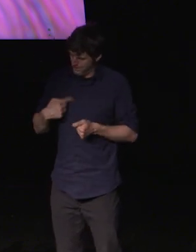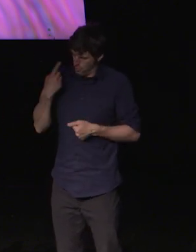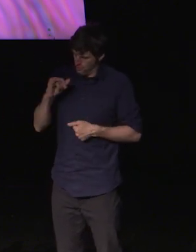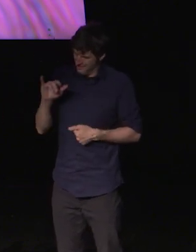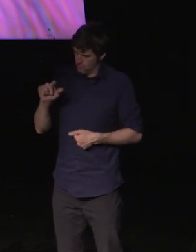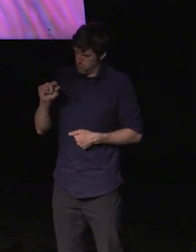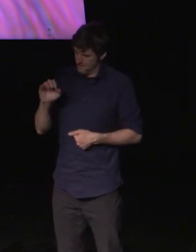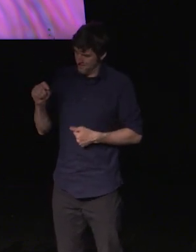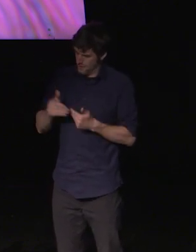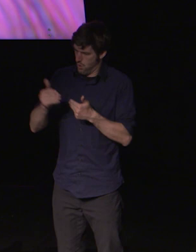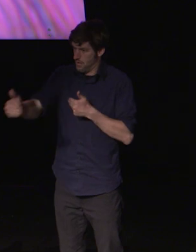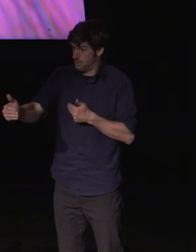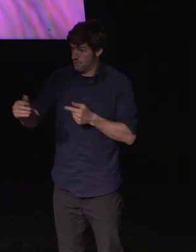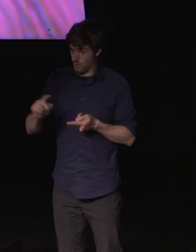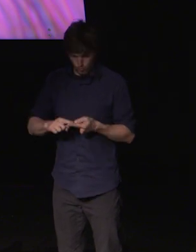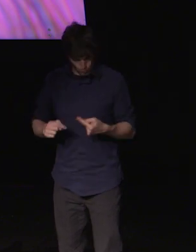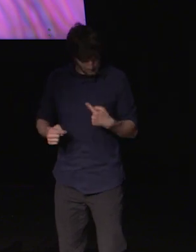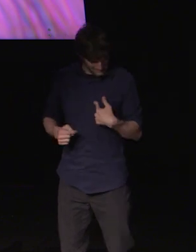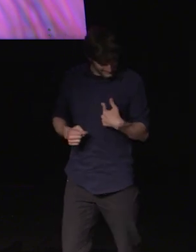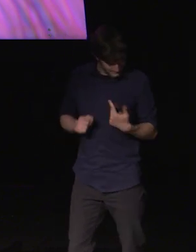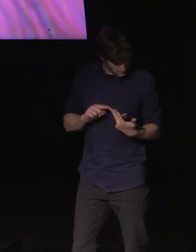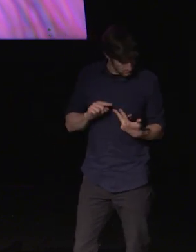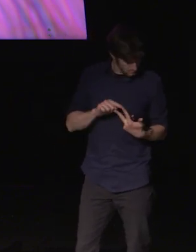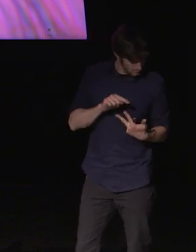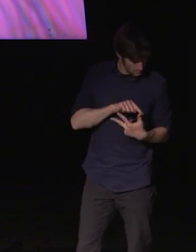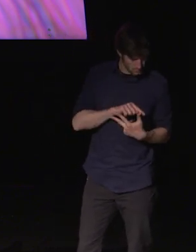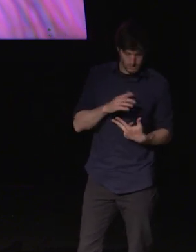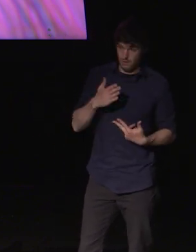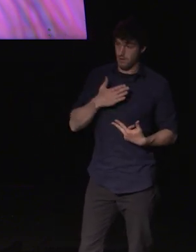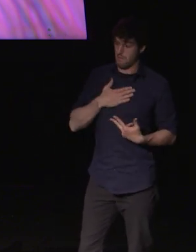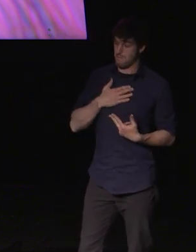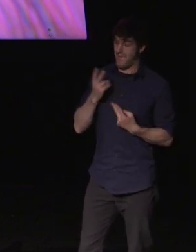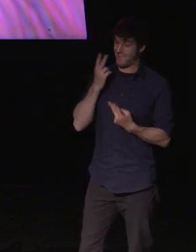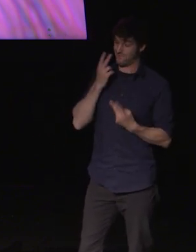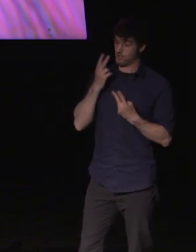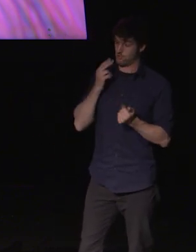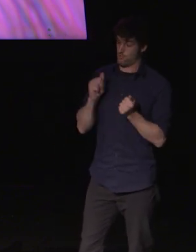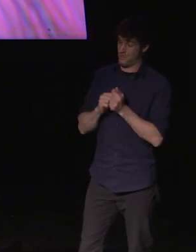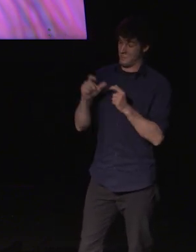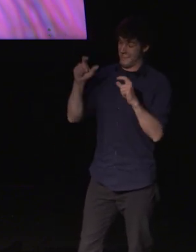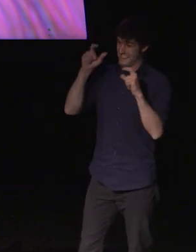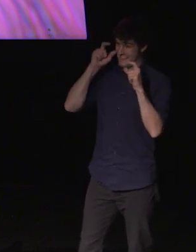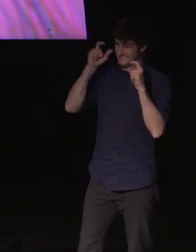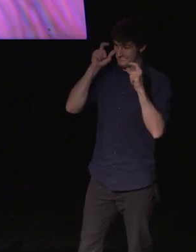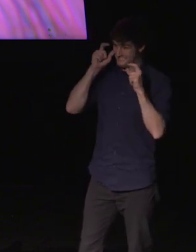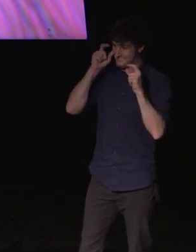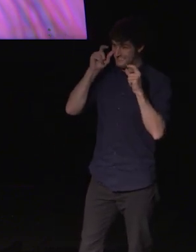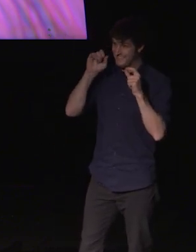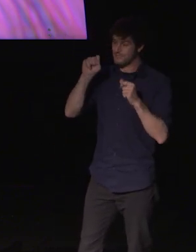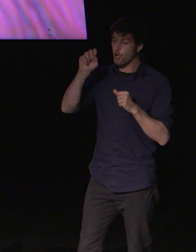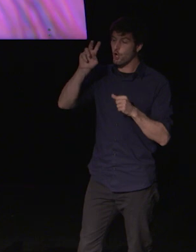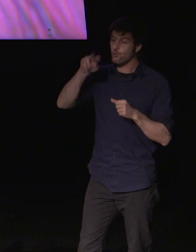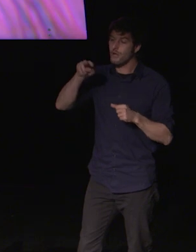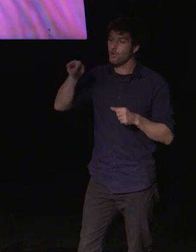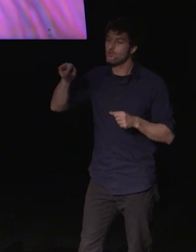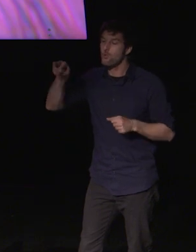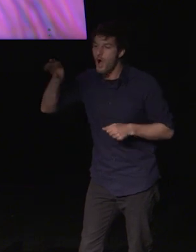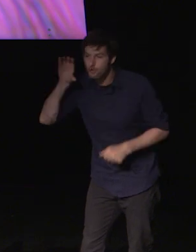For myself and I would assume for you too, Meghan. Mhm. -My vision with glasses on Mhm. -is 20/200. Yeah, the same. -So...